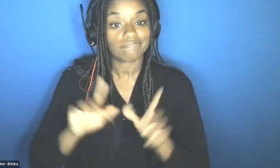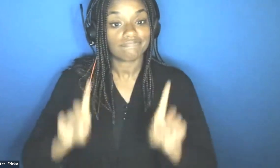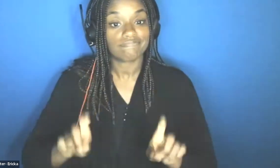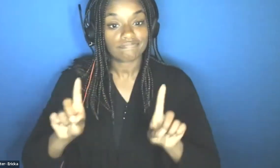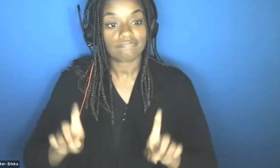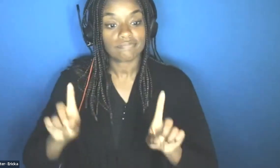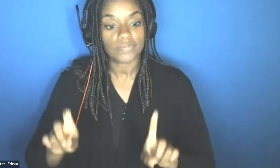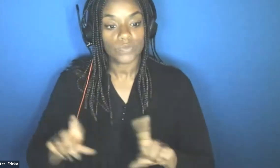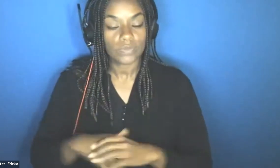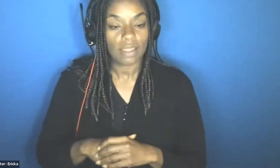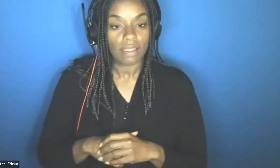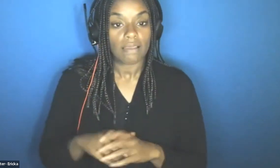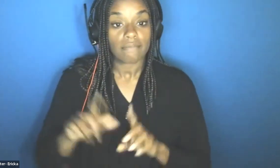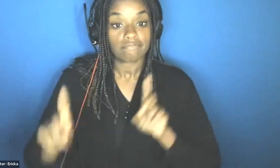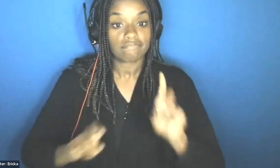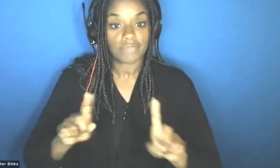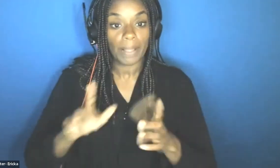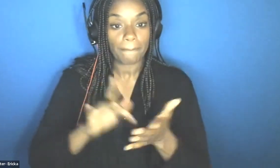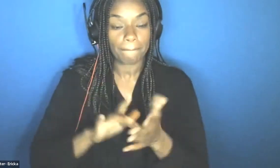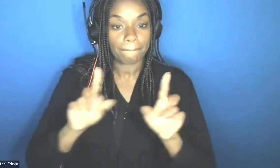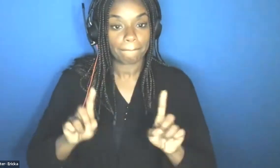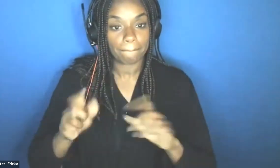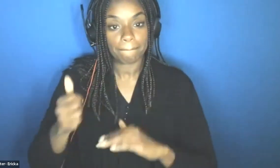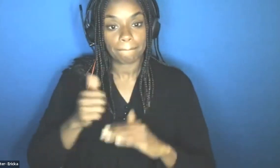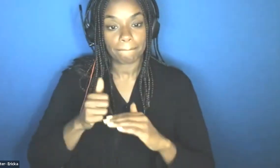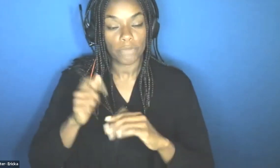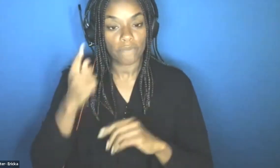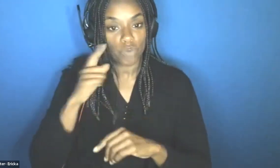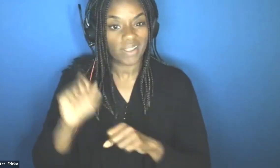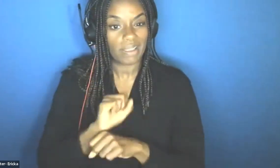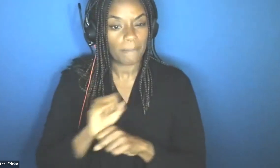Reasonable accommodation and undue hardship under the DA.